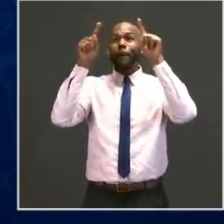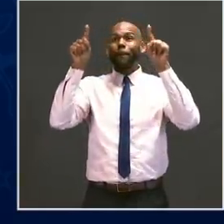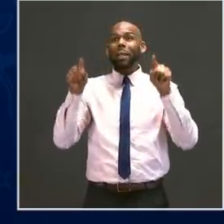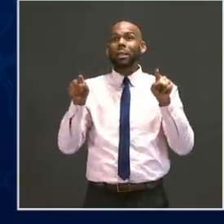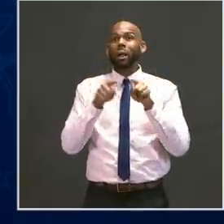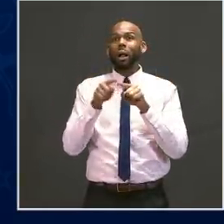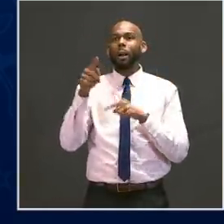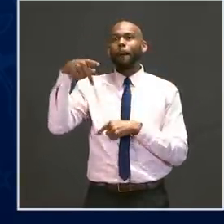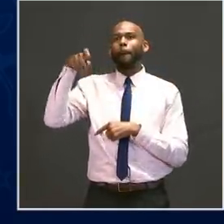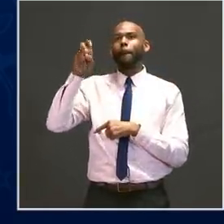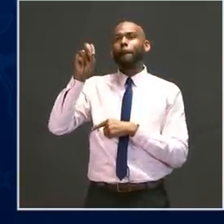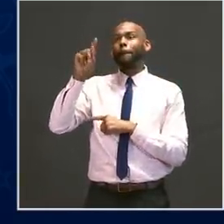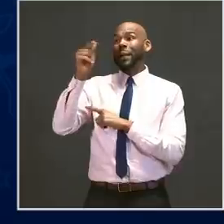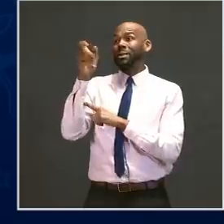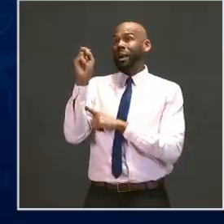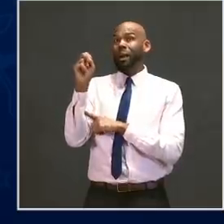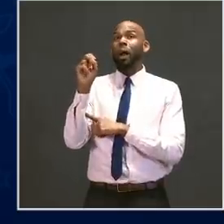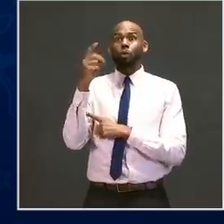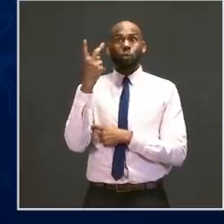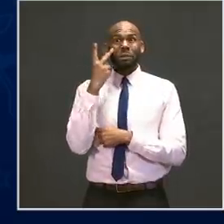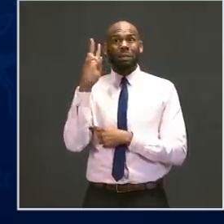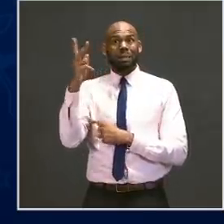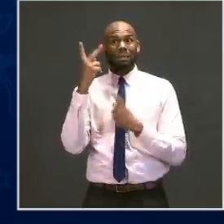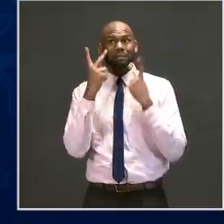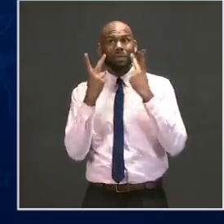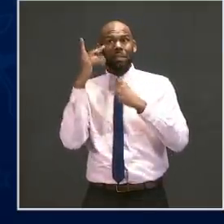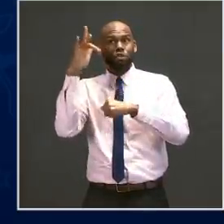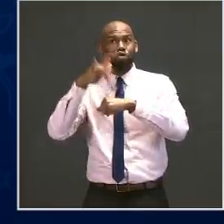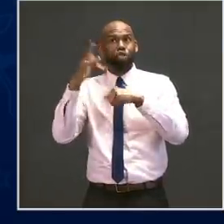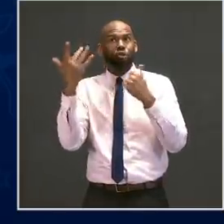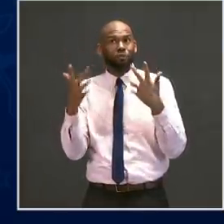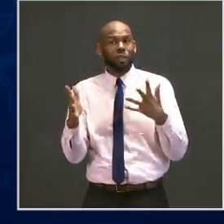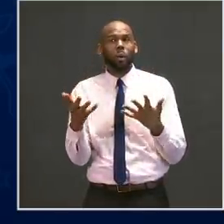And he also is committed to being clear and candid in his engagements,